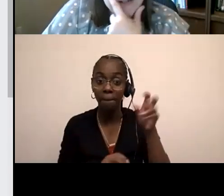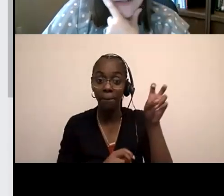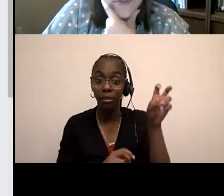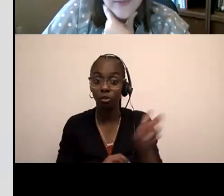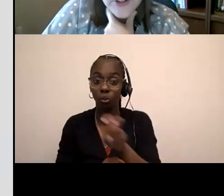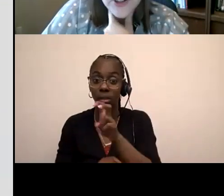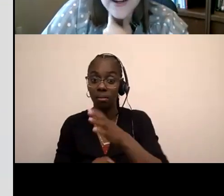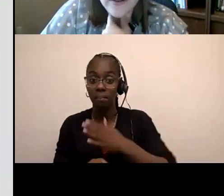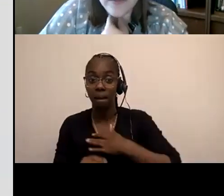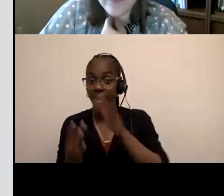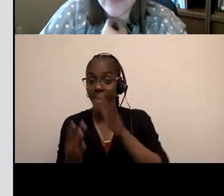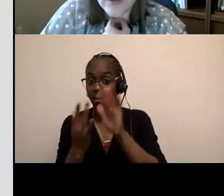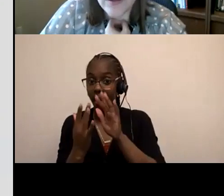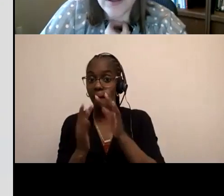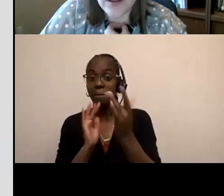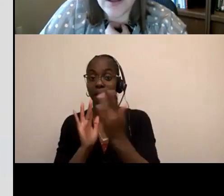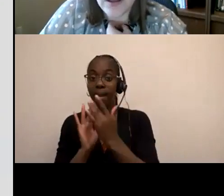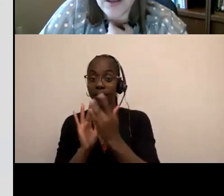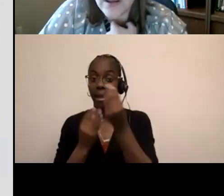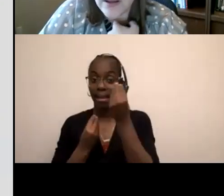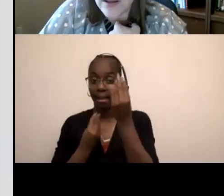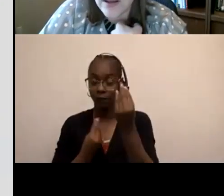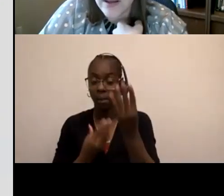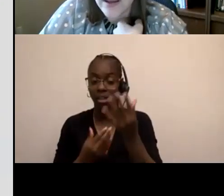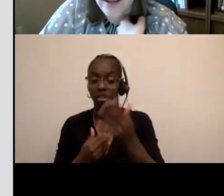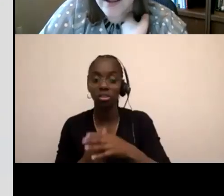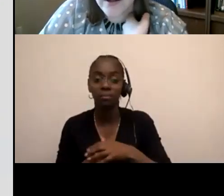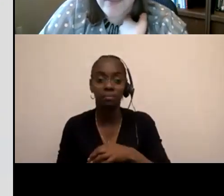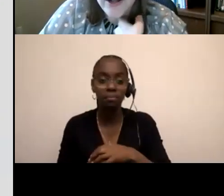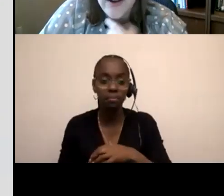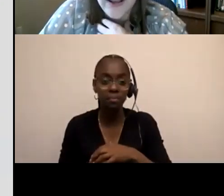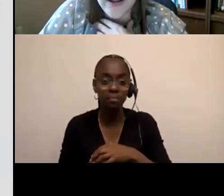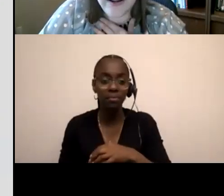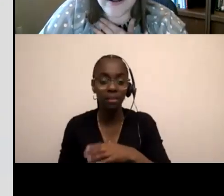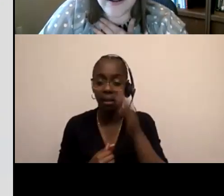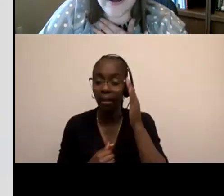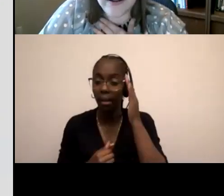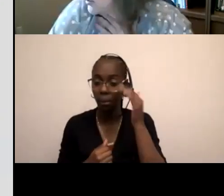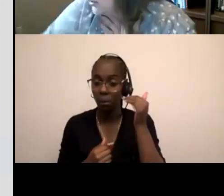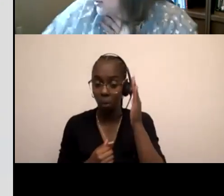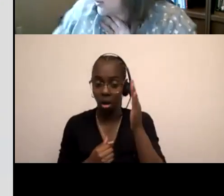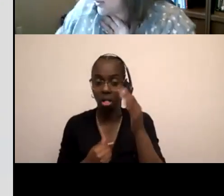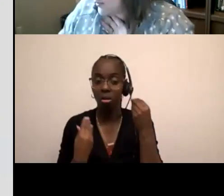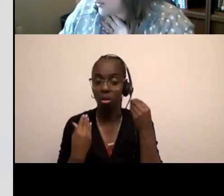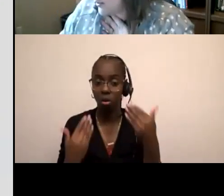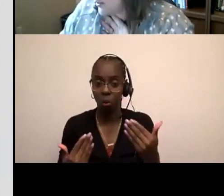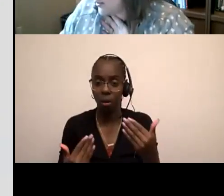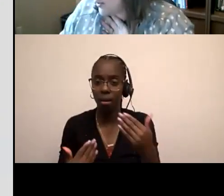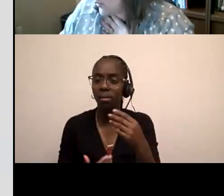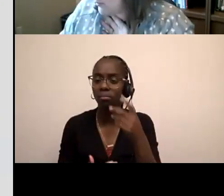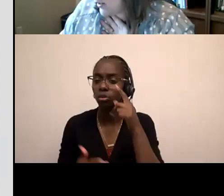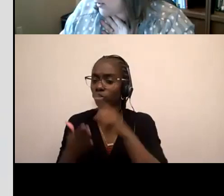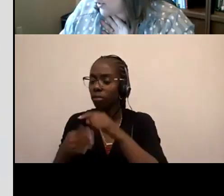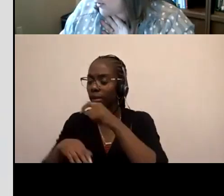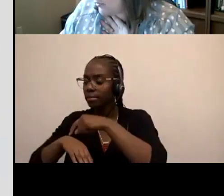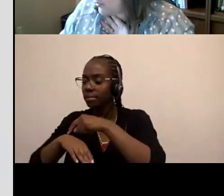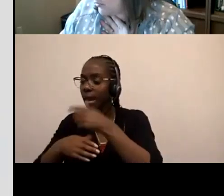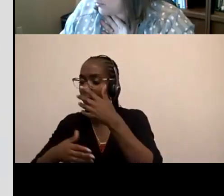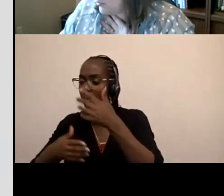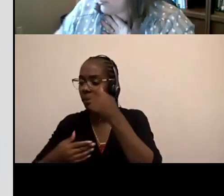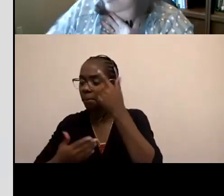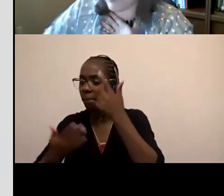INFORMATION NOW. AND I'M GOING TO GO AHEAD AND -- LET'S SEE WHAT TIME IT IS. WE ARE RIGHT